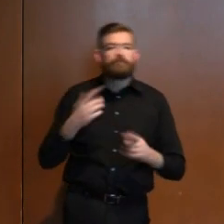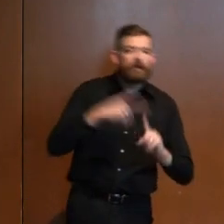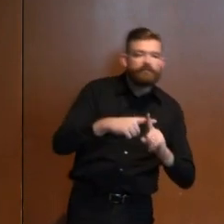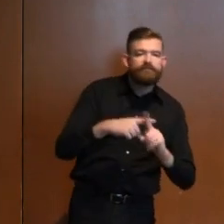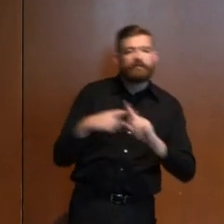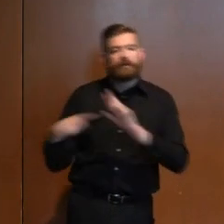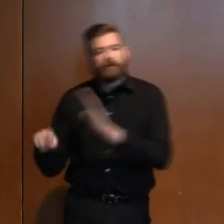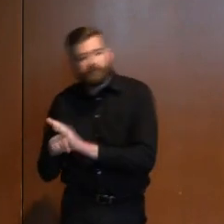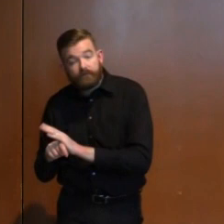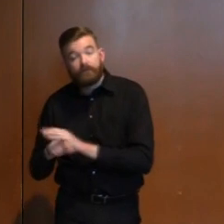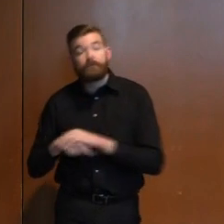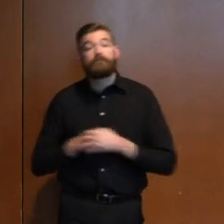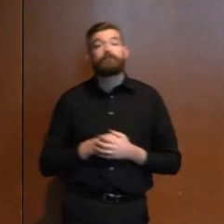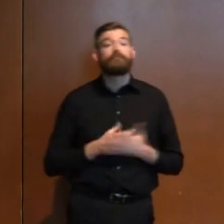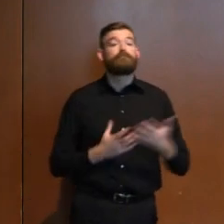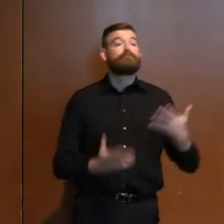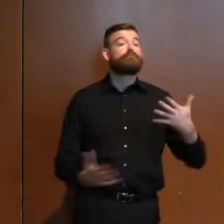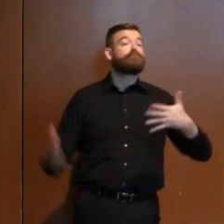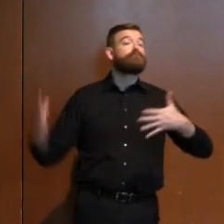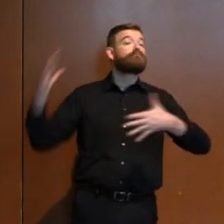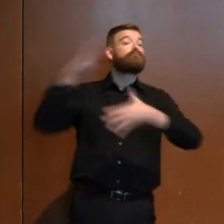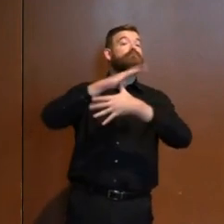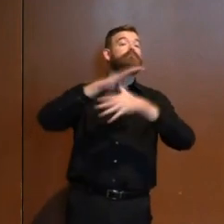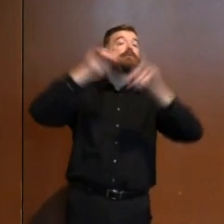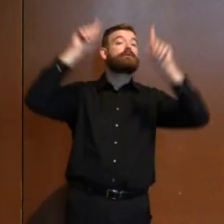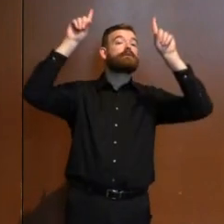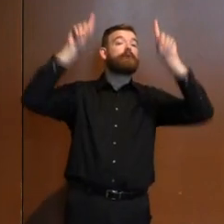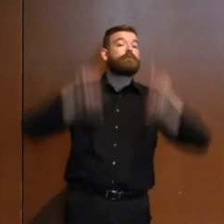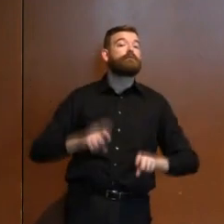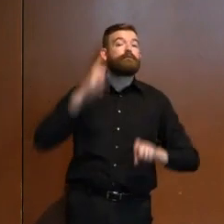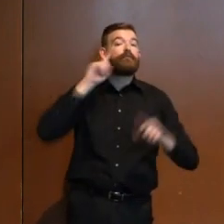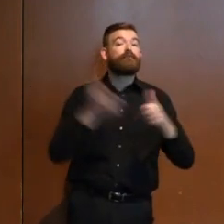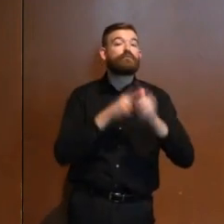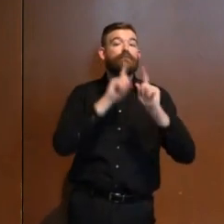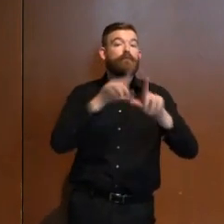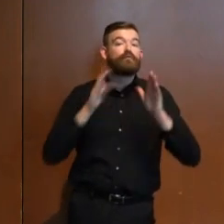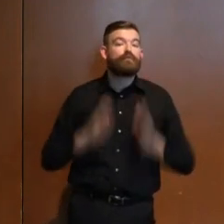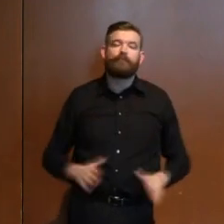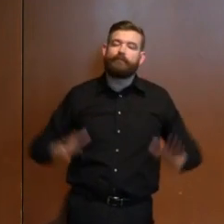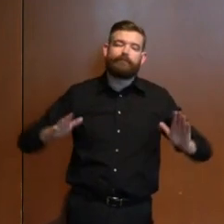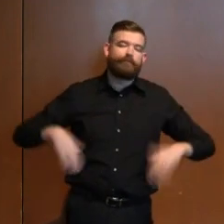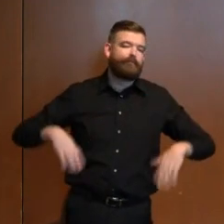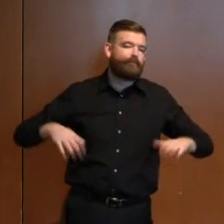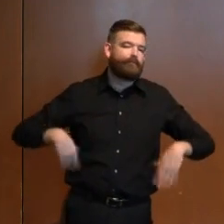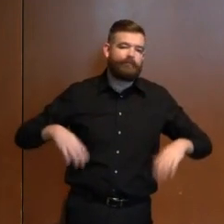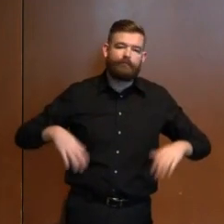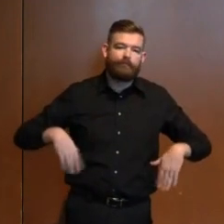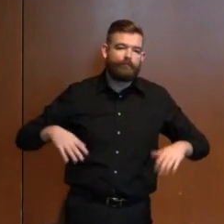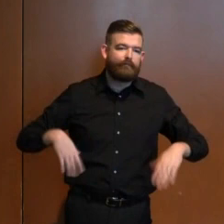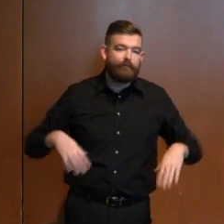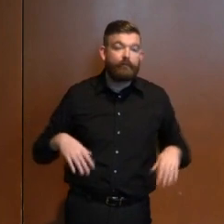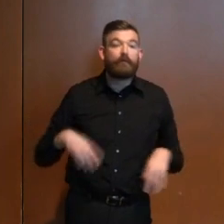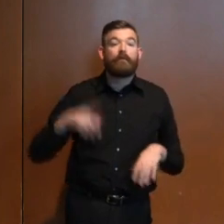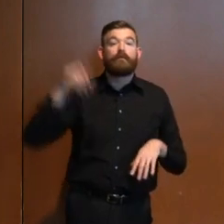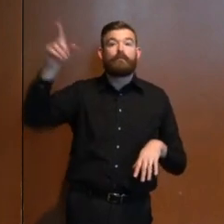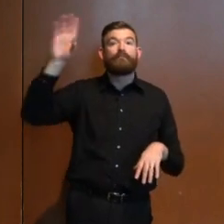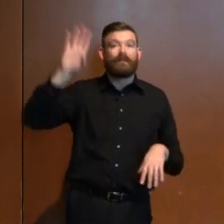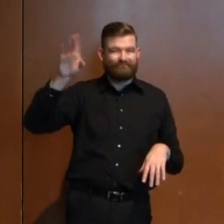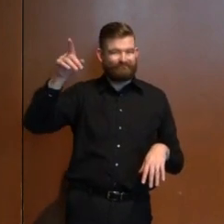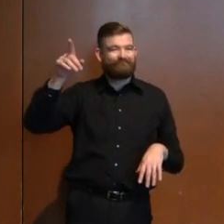ATTORNEY GENERAL AND ALL THE POLICE CHIEFS ON FRIDAY AND DISCUSSED THIS. AND ON THE PRIORITY TESTING,